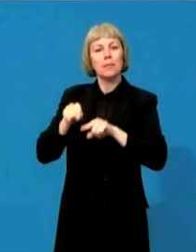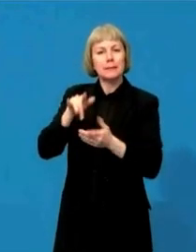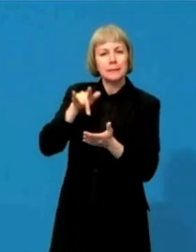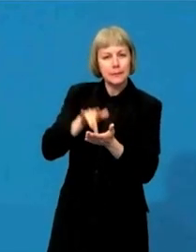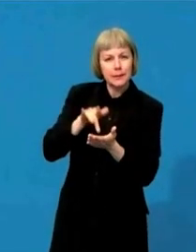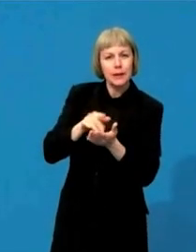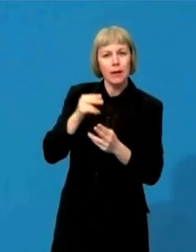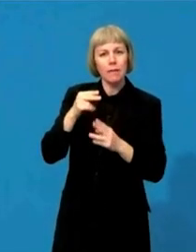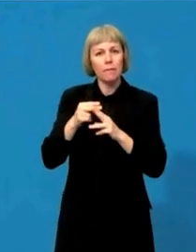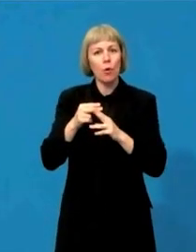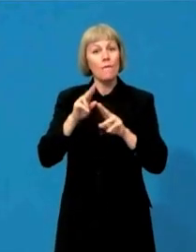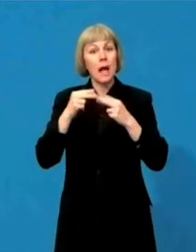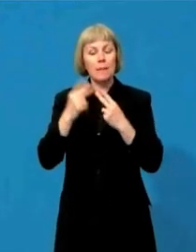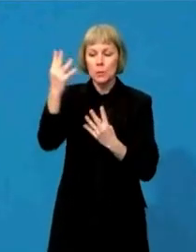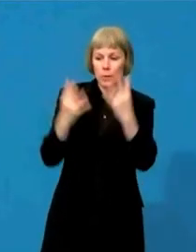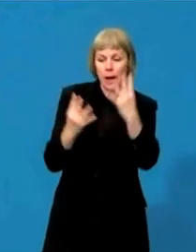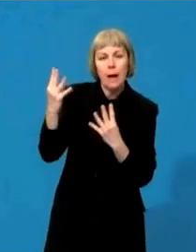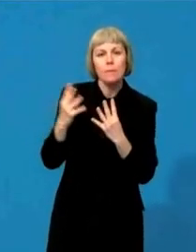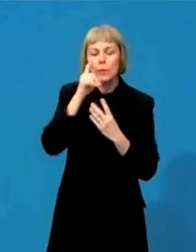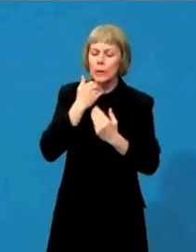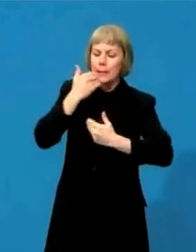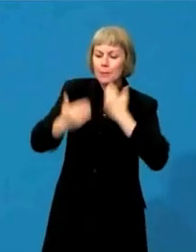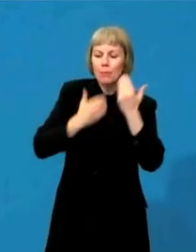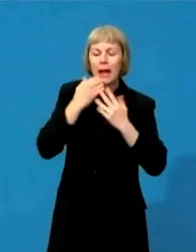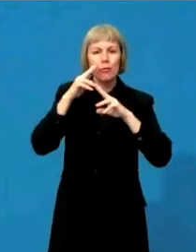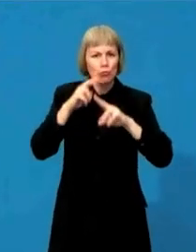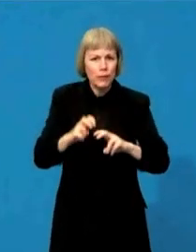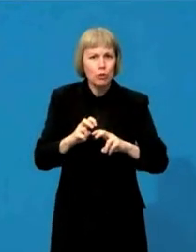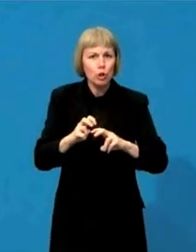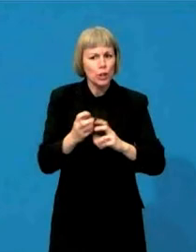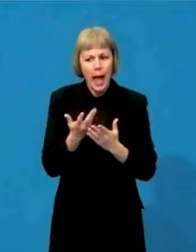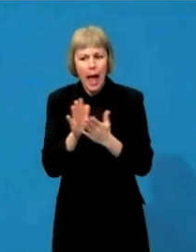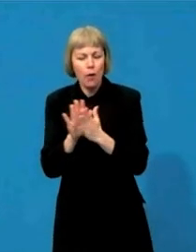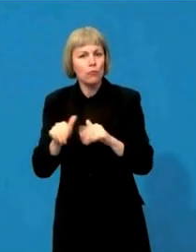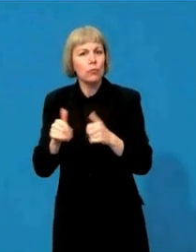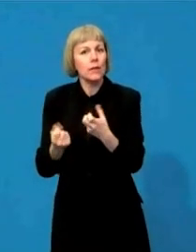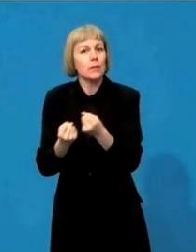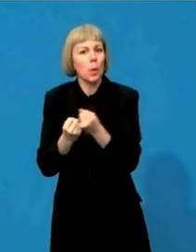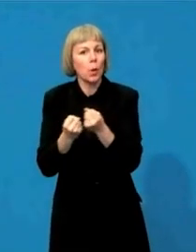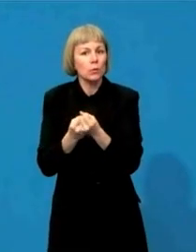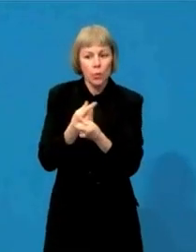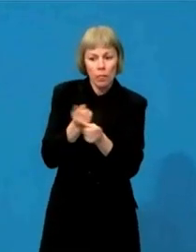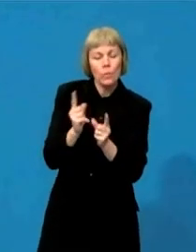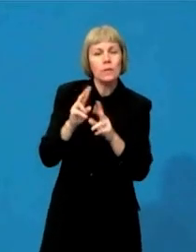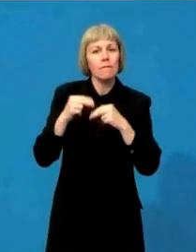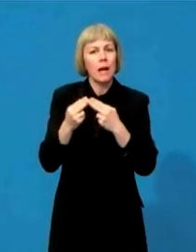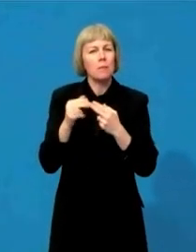came out of that research and how do we support the families who's got children with complex needs in the Fitzroy Valley.